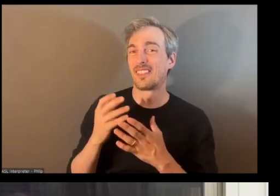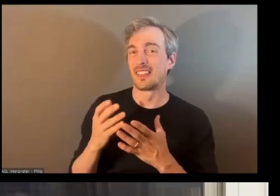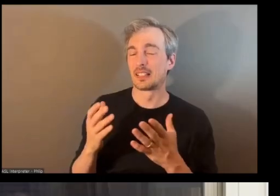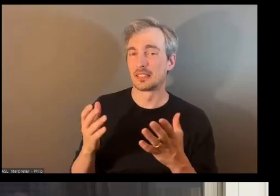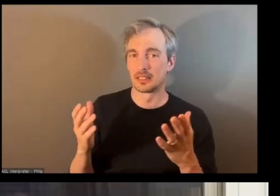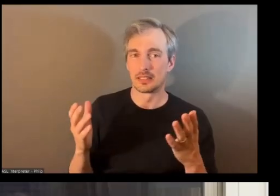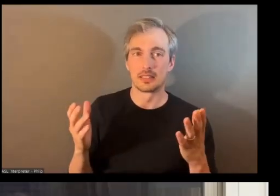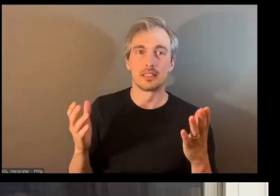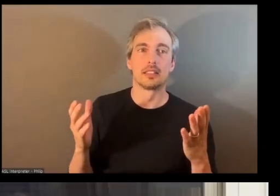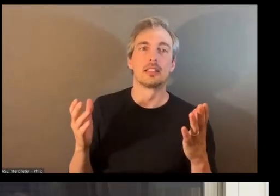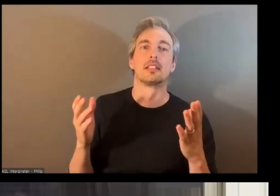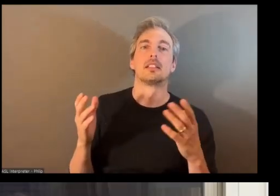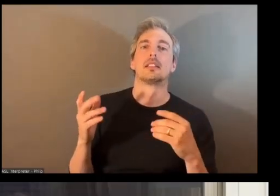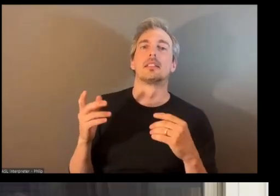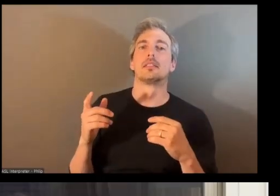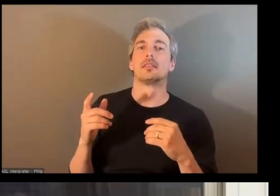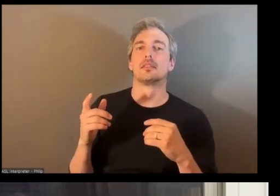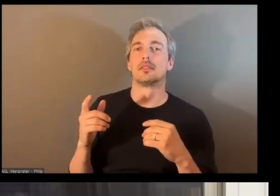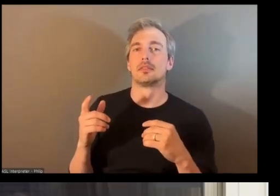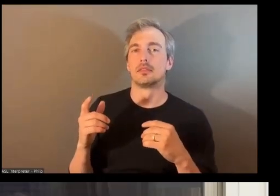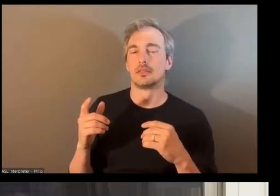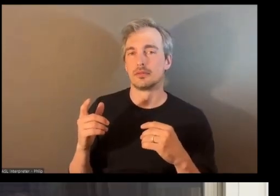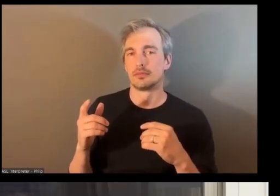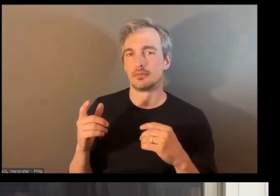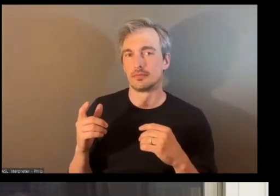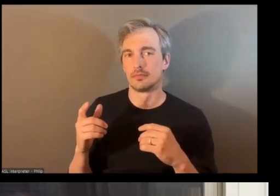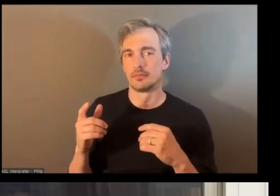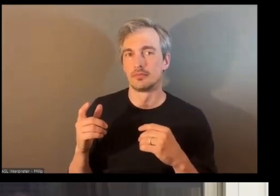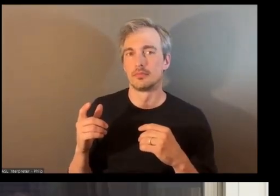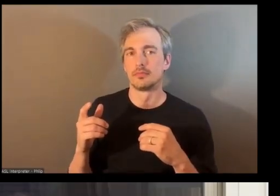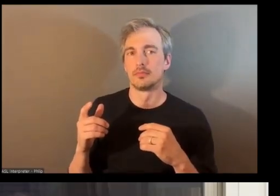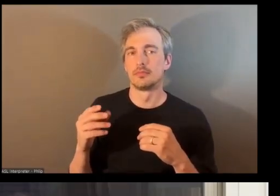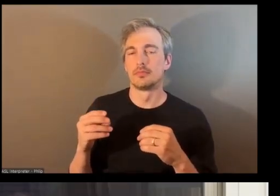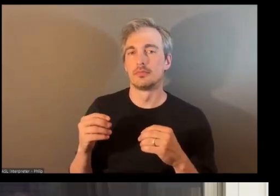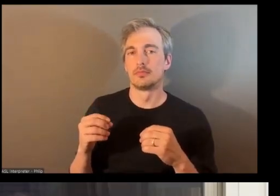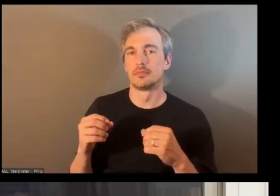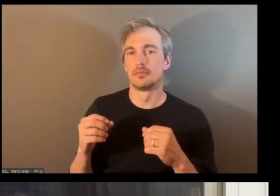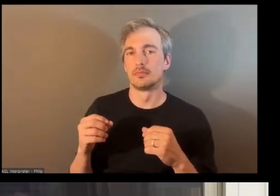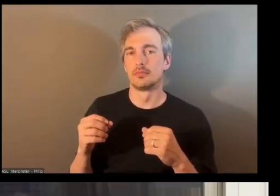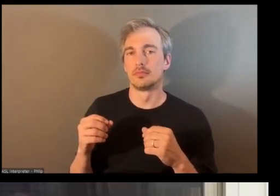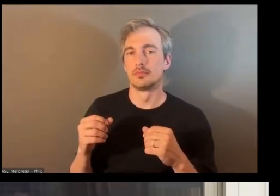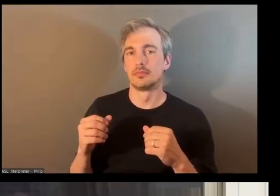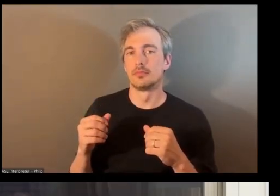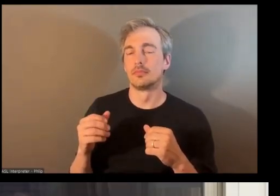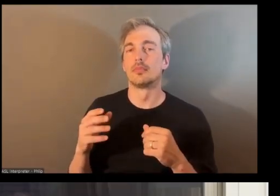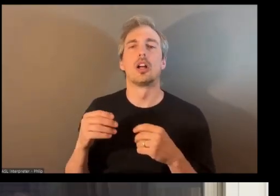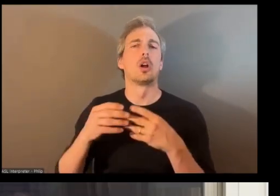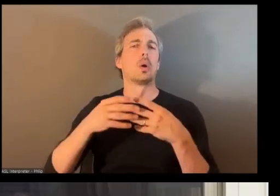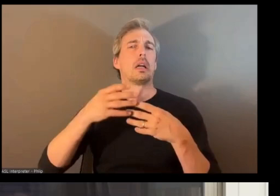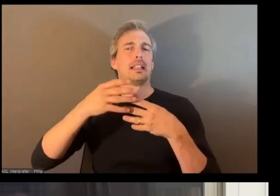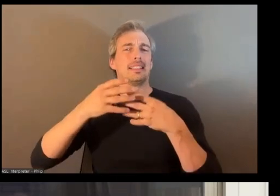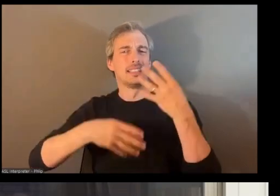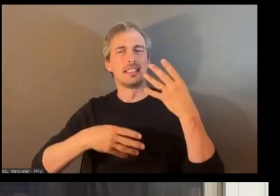There are also lists of vocabulary that is expected on a certain level.